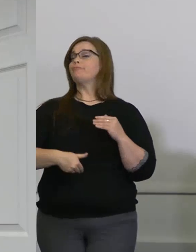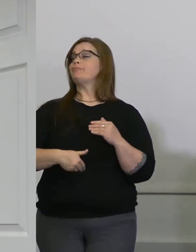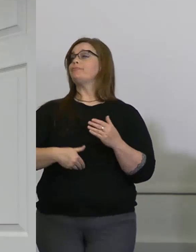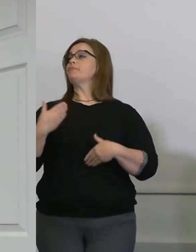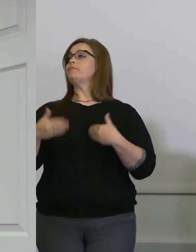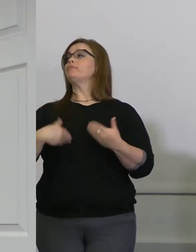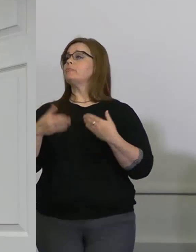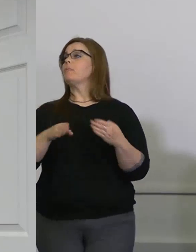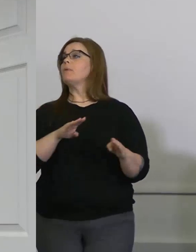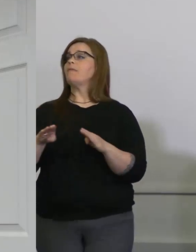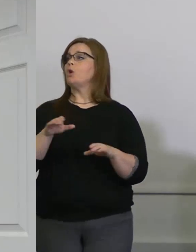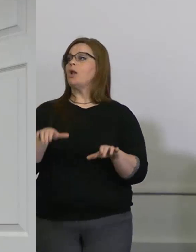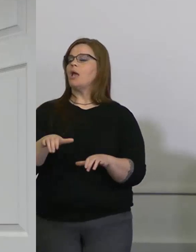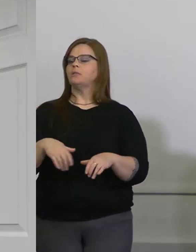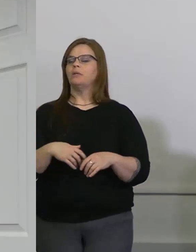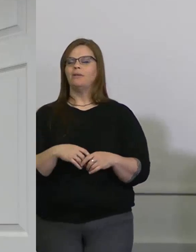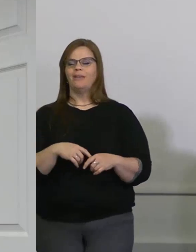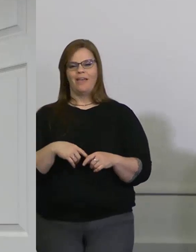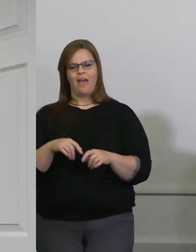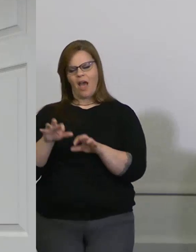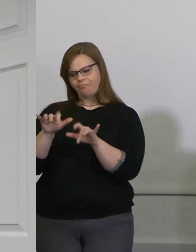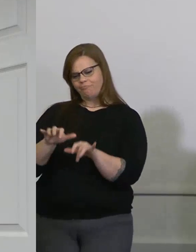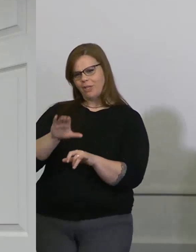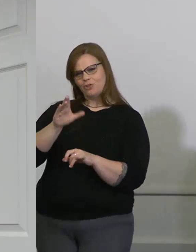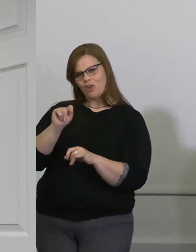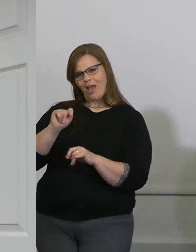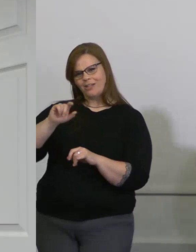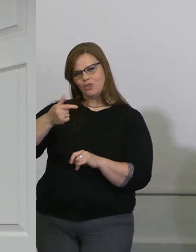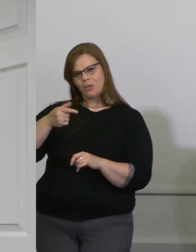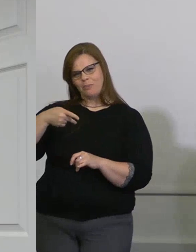can I ask chat GPT like what is culture and it it comes up with